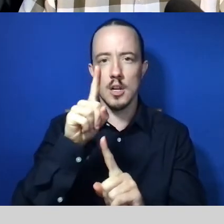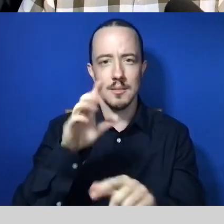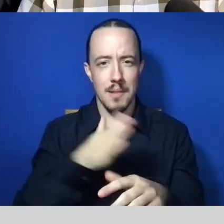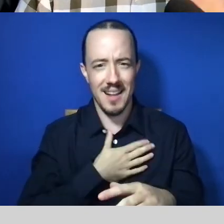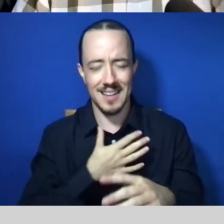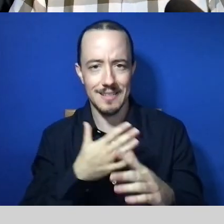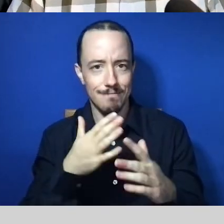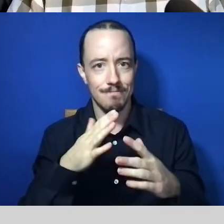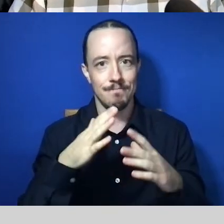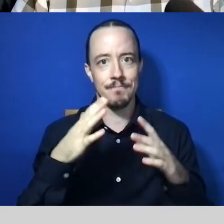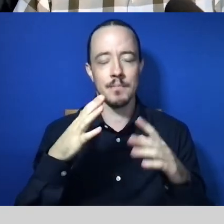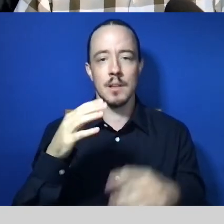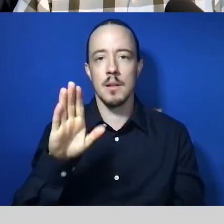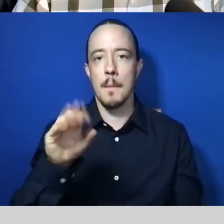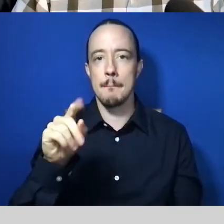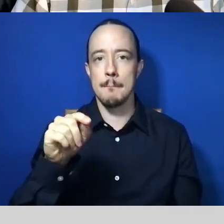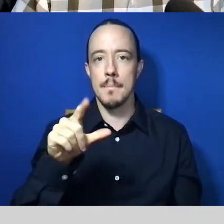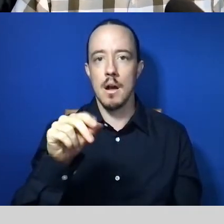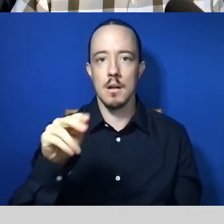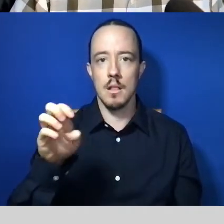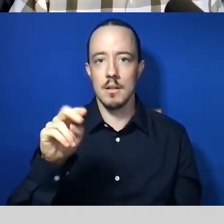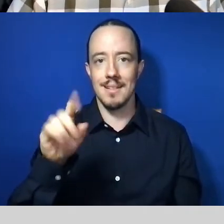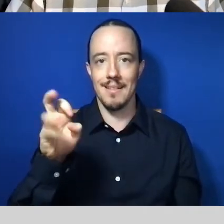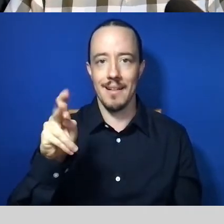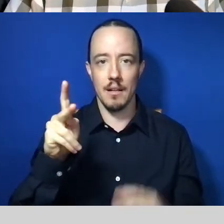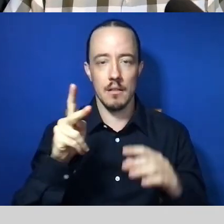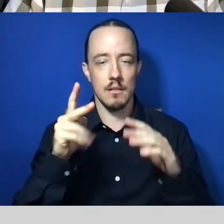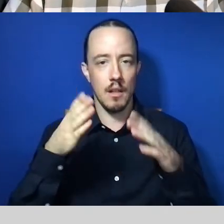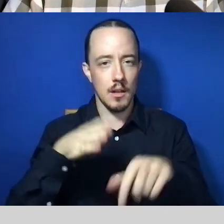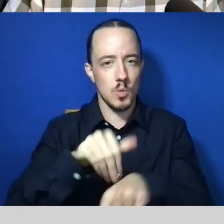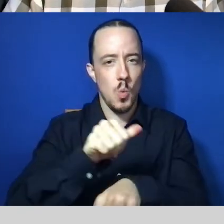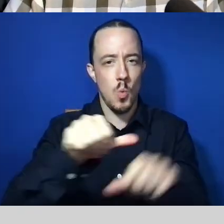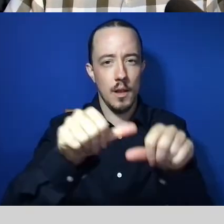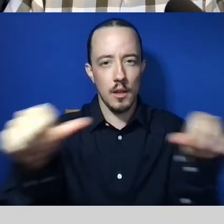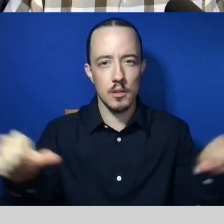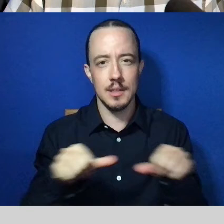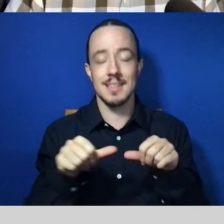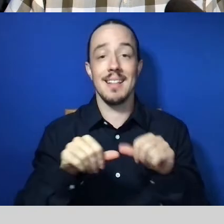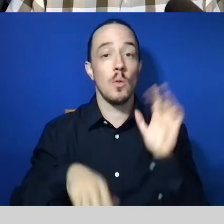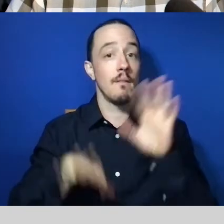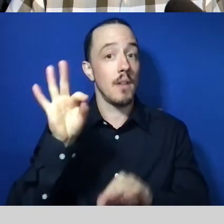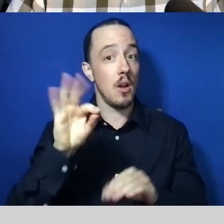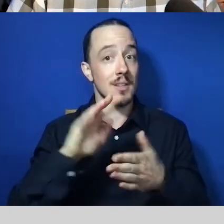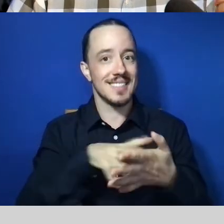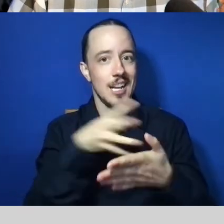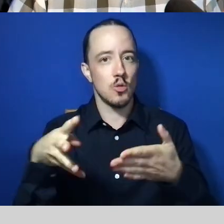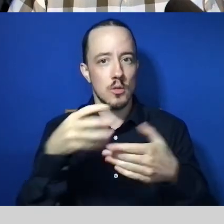And that's where we found the schedule generation was actually one of our big hotspots, like a real slowdown.